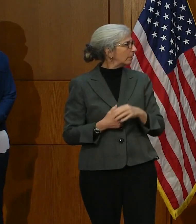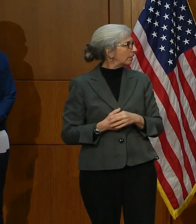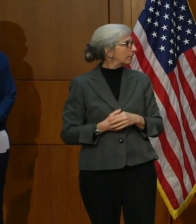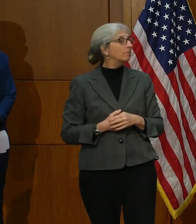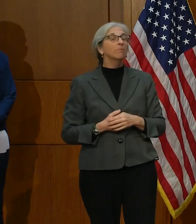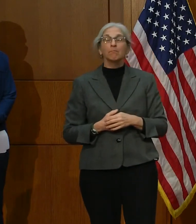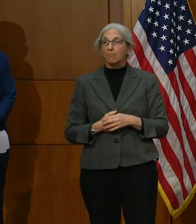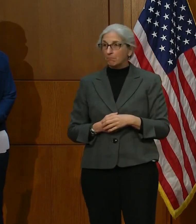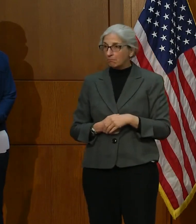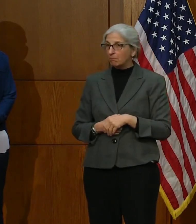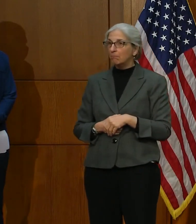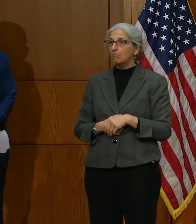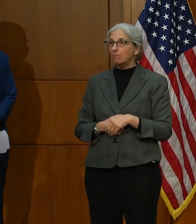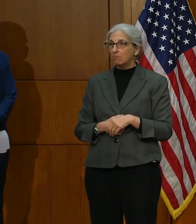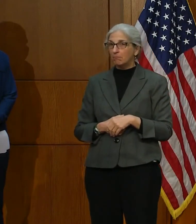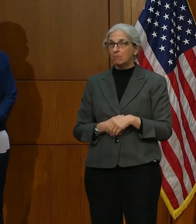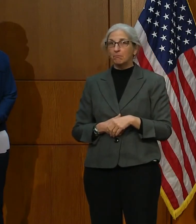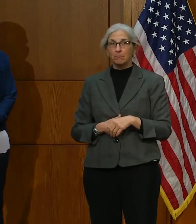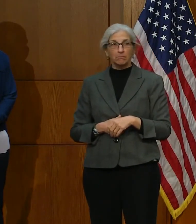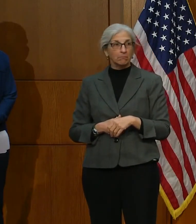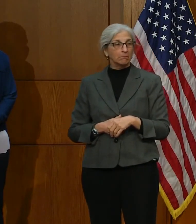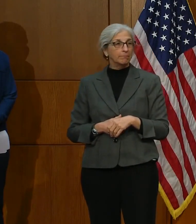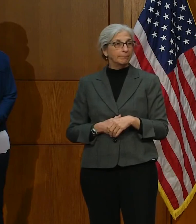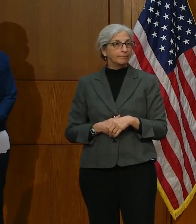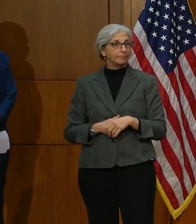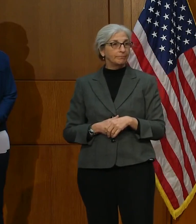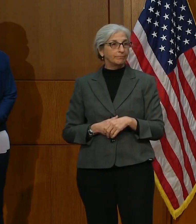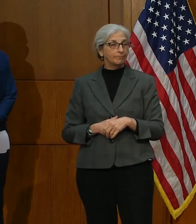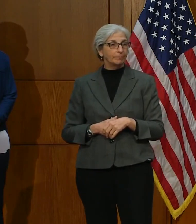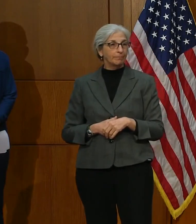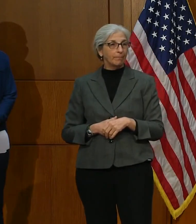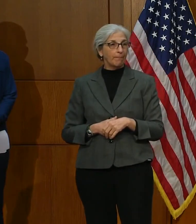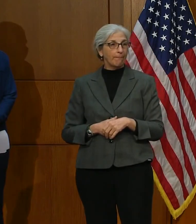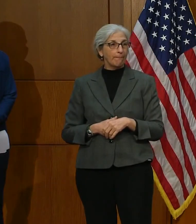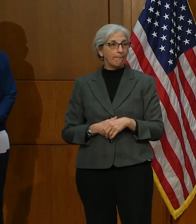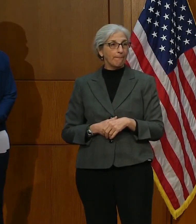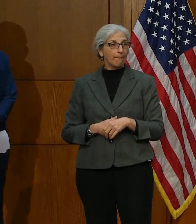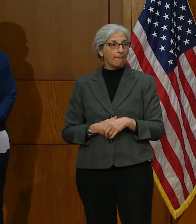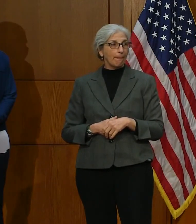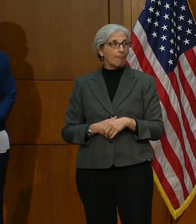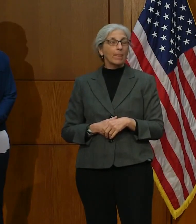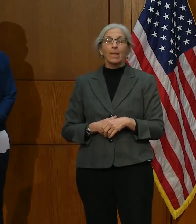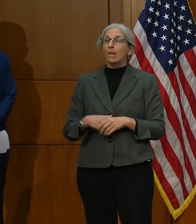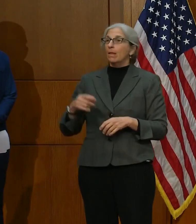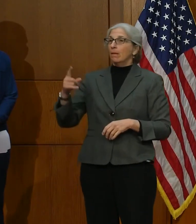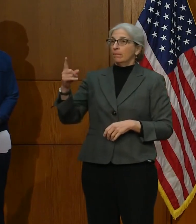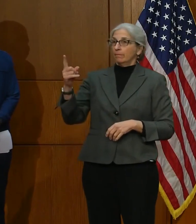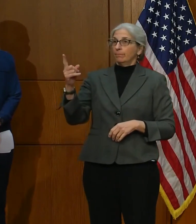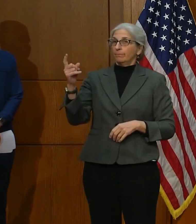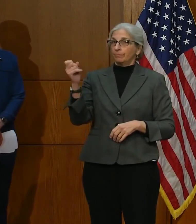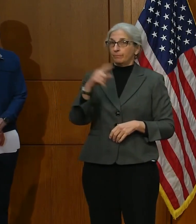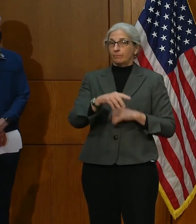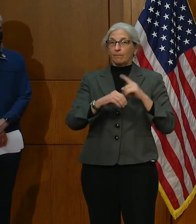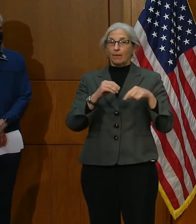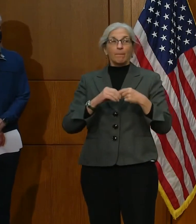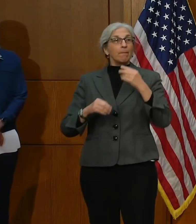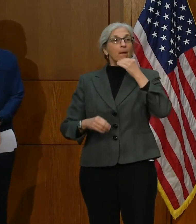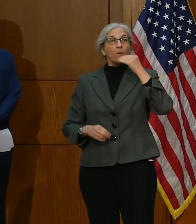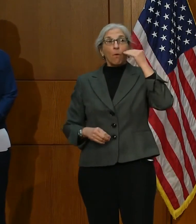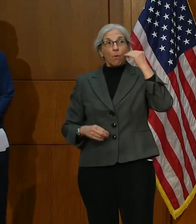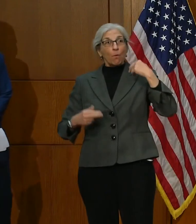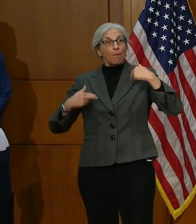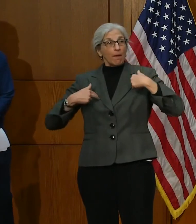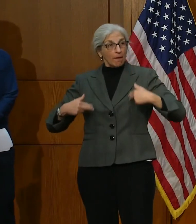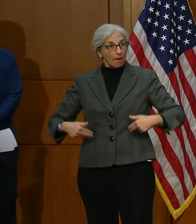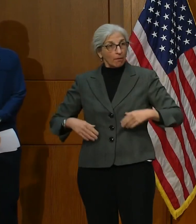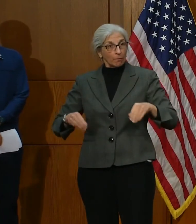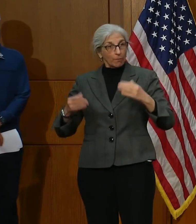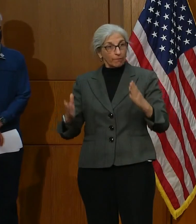DON'T. DO YOU HAVE ANY THOUGHTS